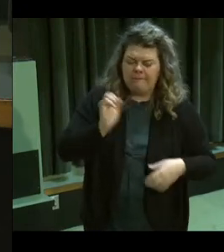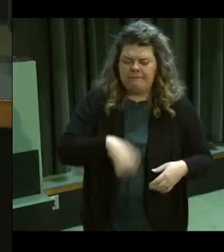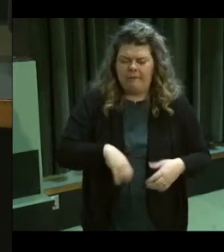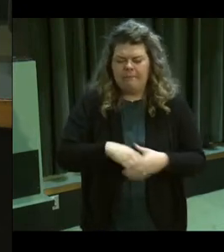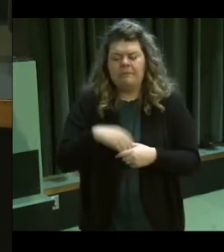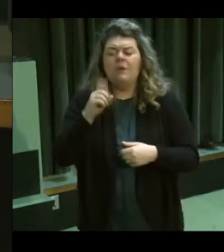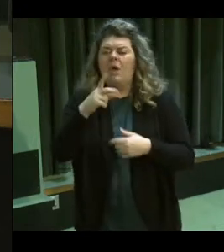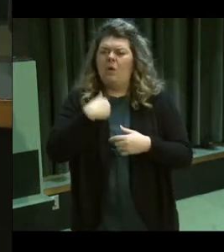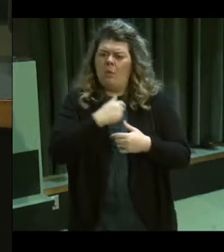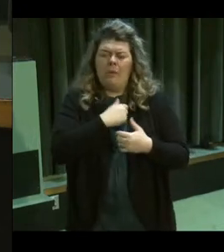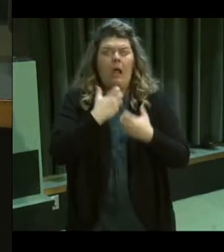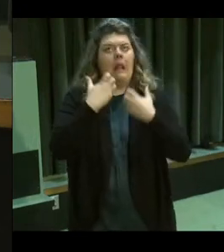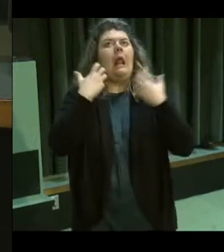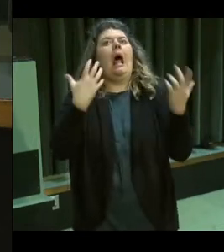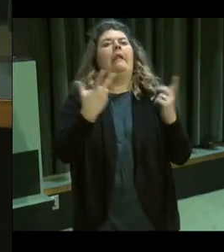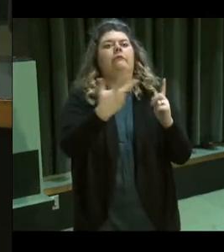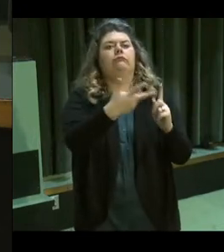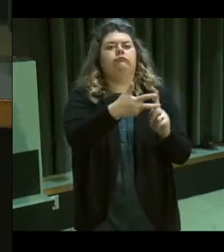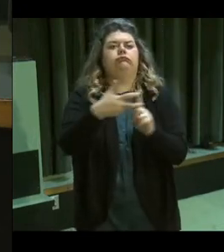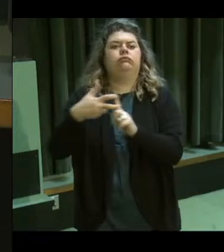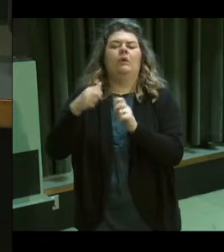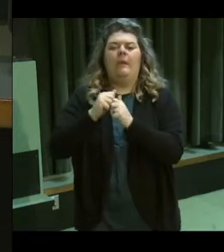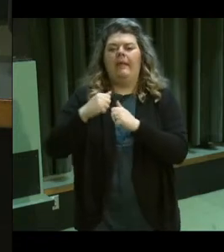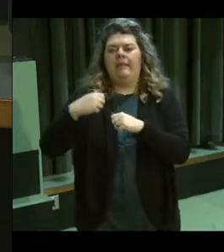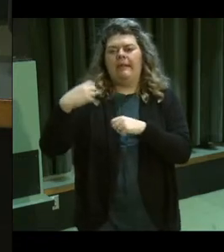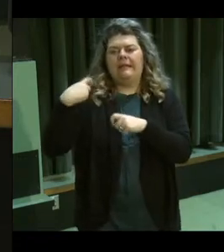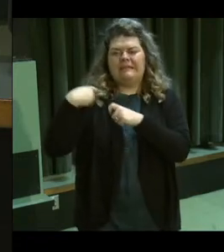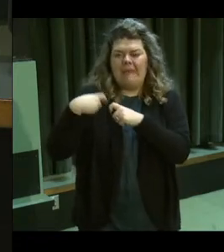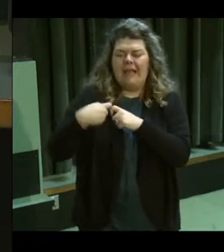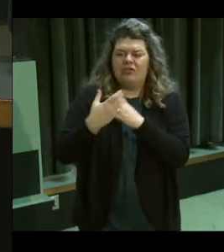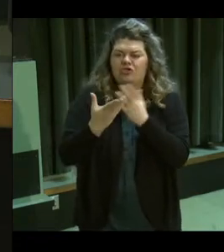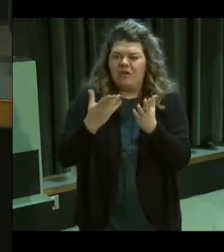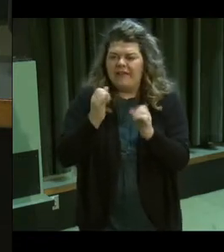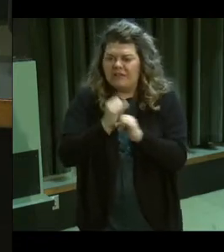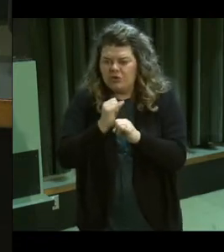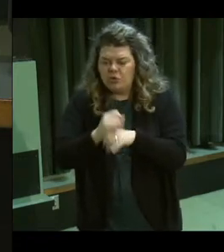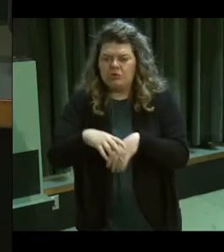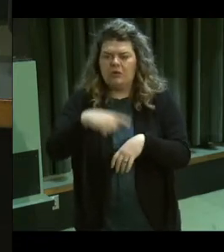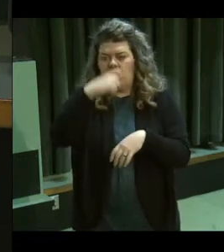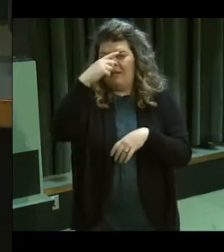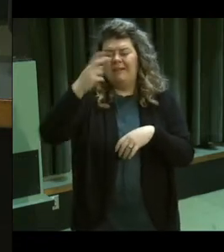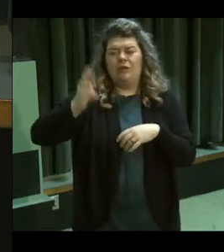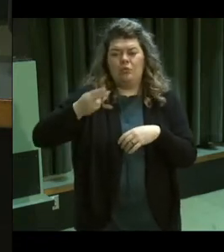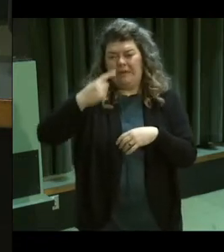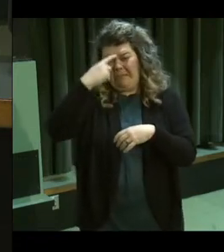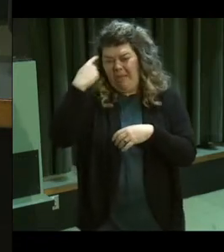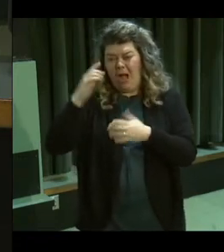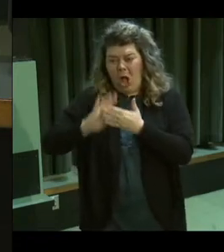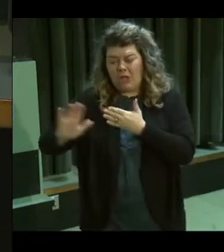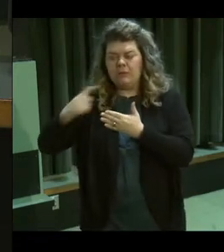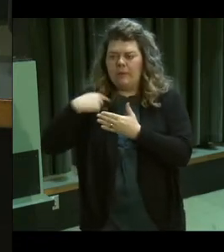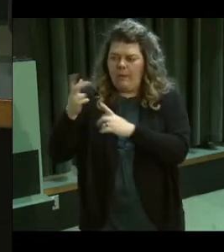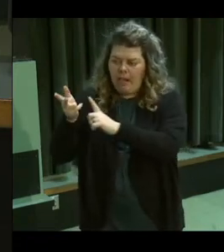tremendous amount of recruitment at Hispanic serving institutions